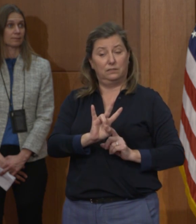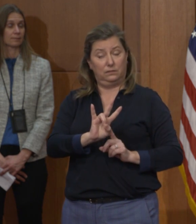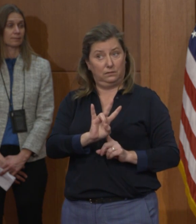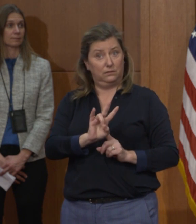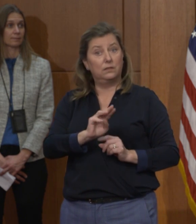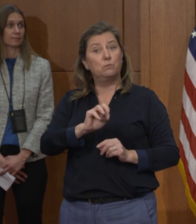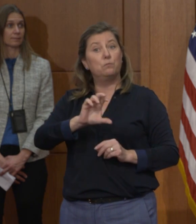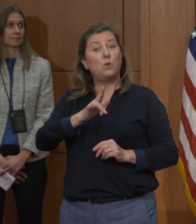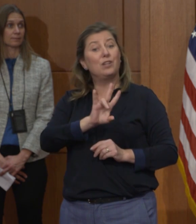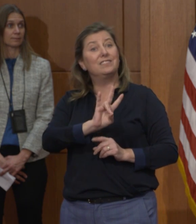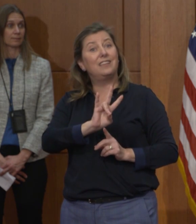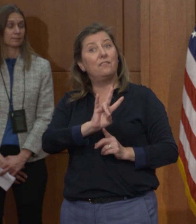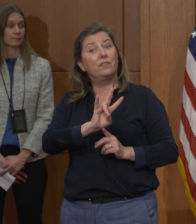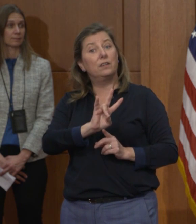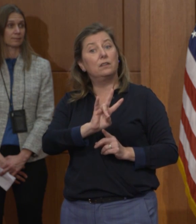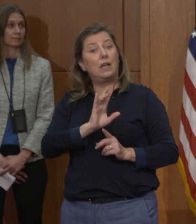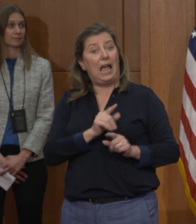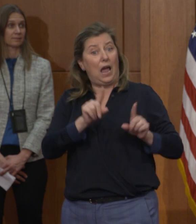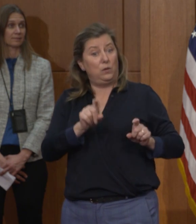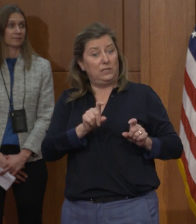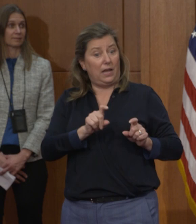just to kind of go back in history six weeks ago,